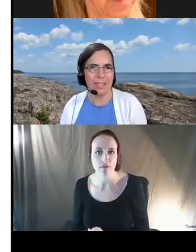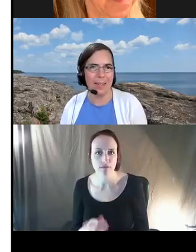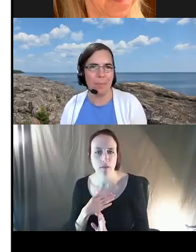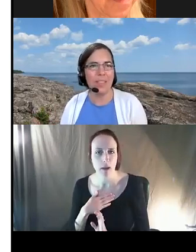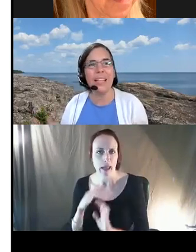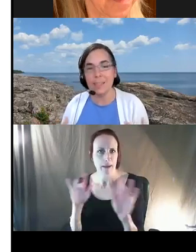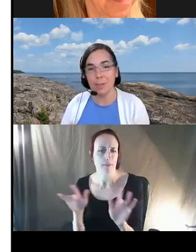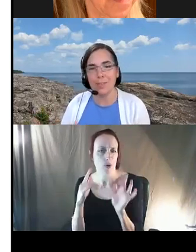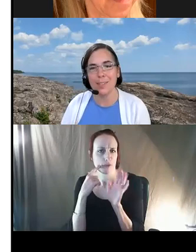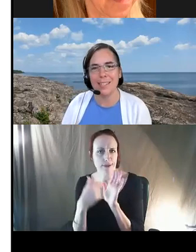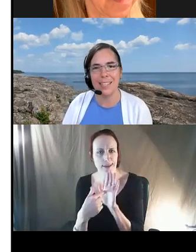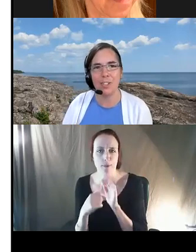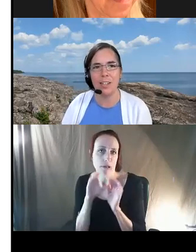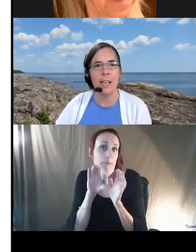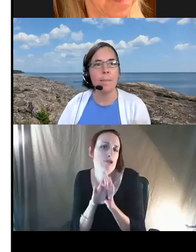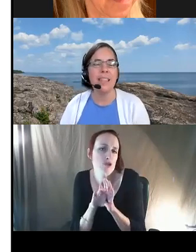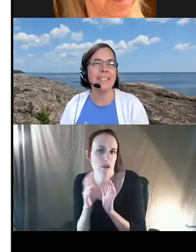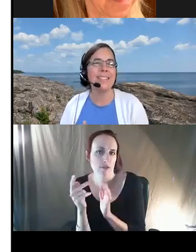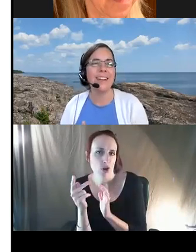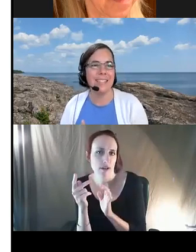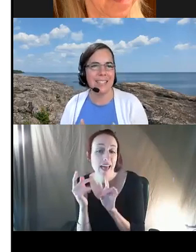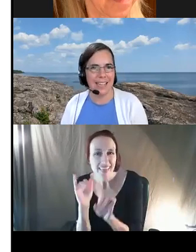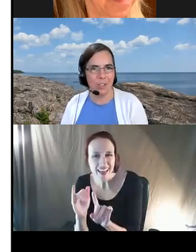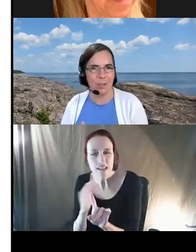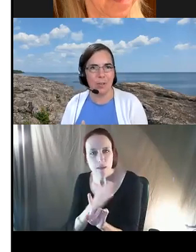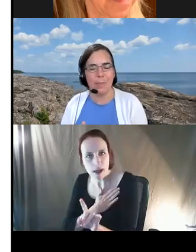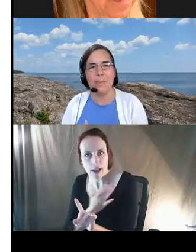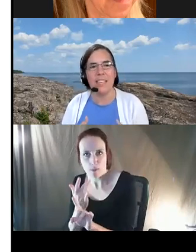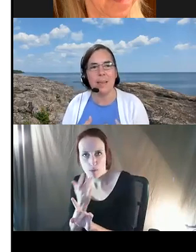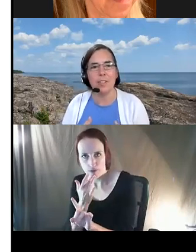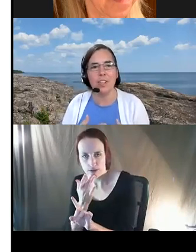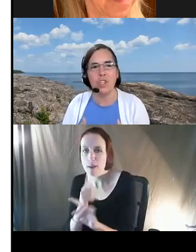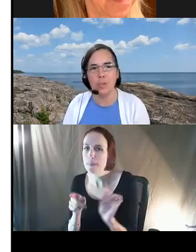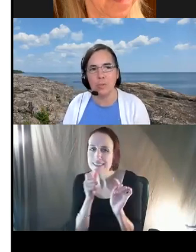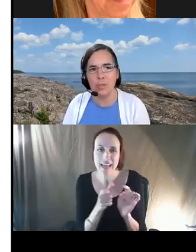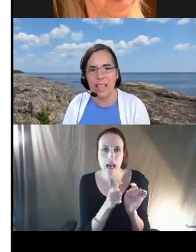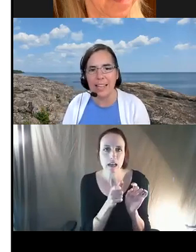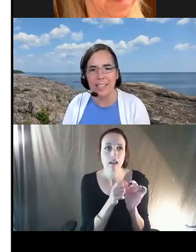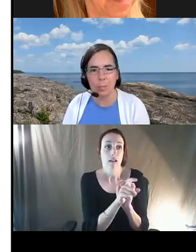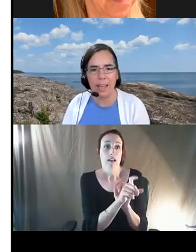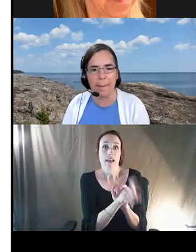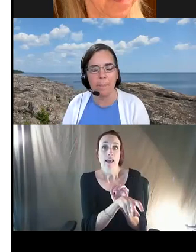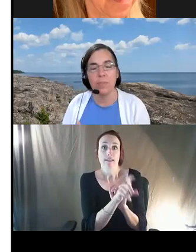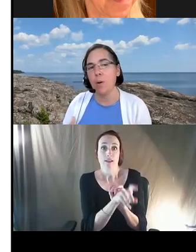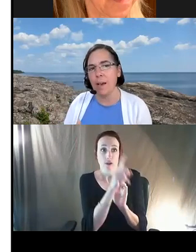example, that's a personalization, but that's not essential to me being able to use that display.